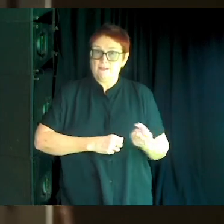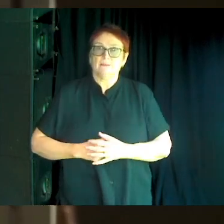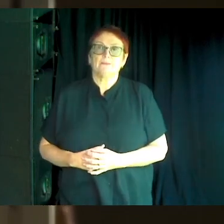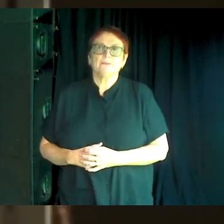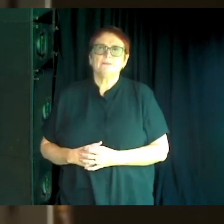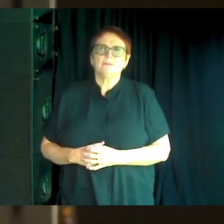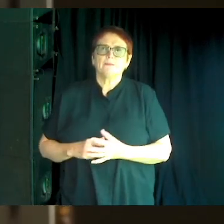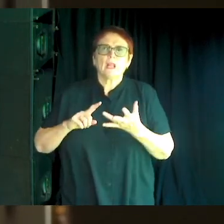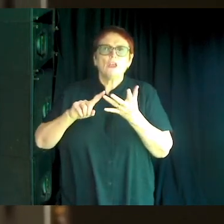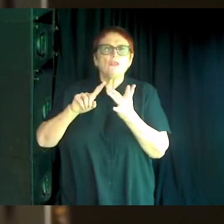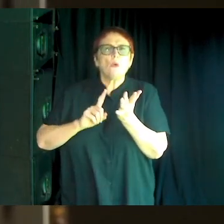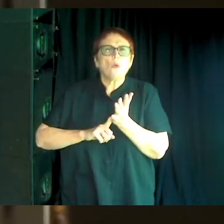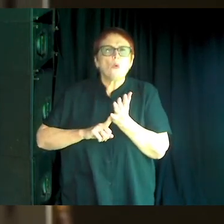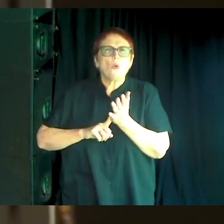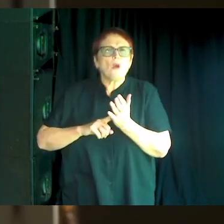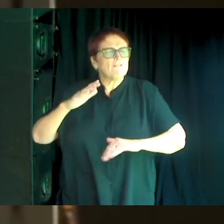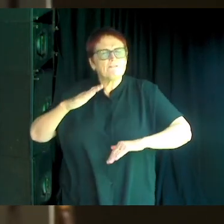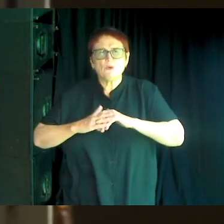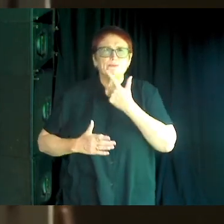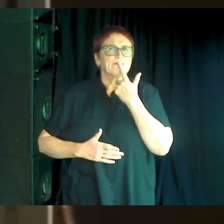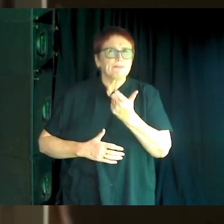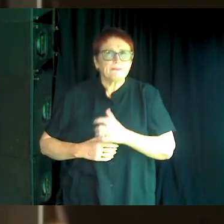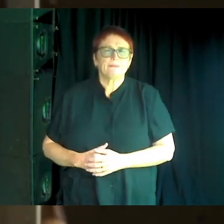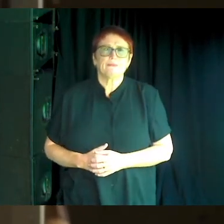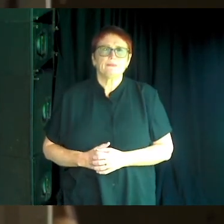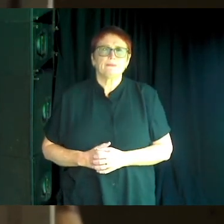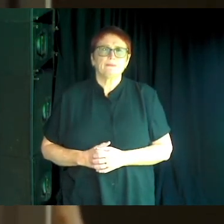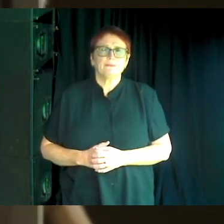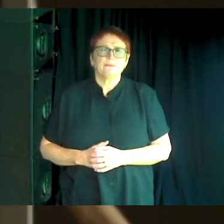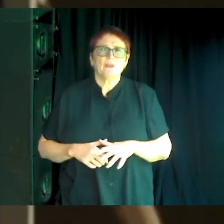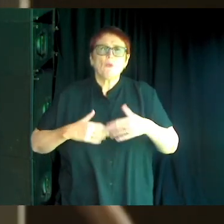is actually helpful it's a lot of flavor drinking the stock is there without the oil doesn't really